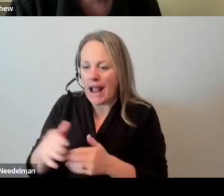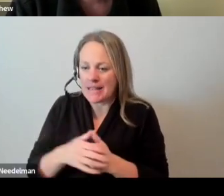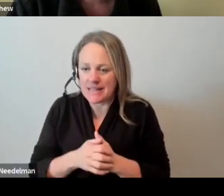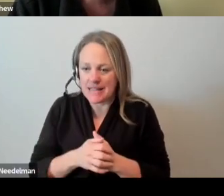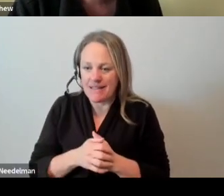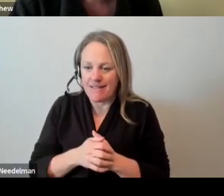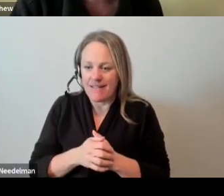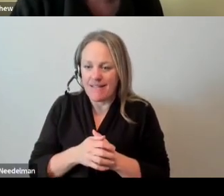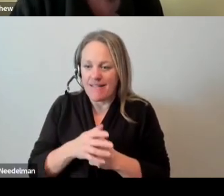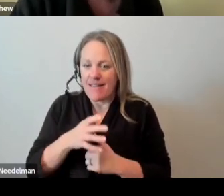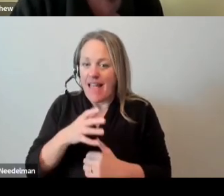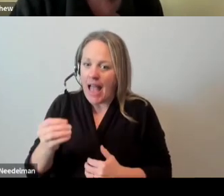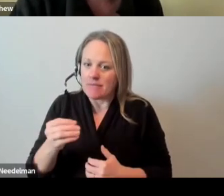and and guarded in others.